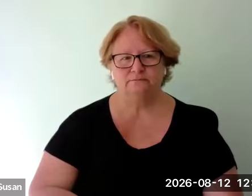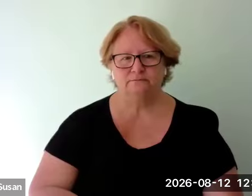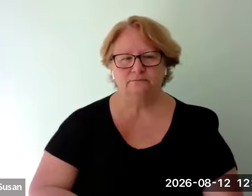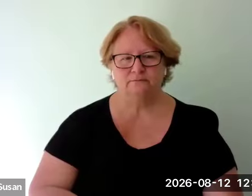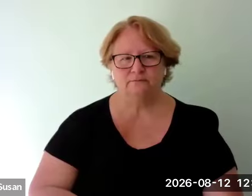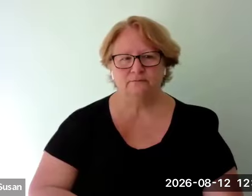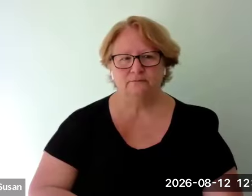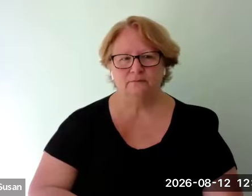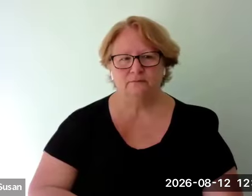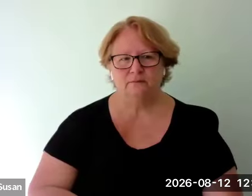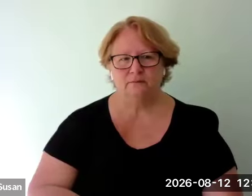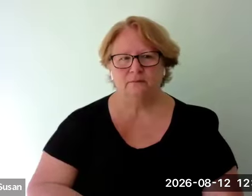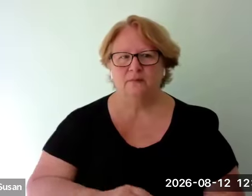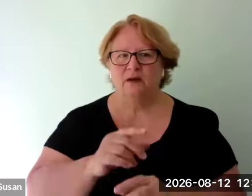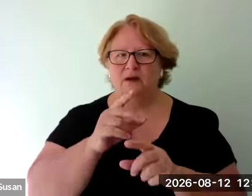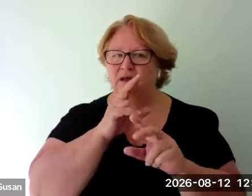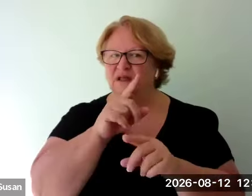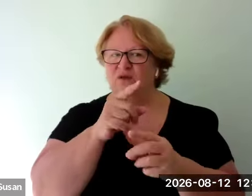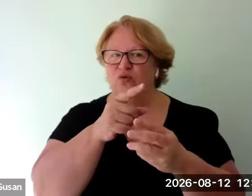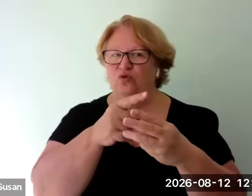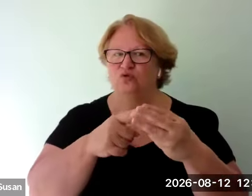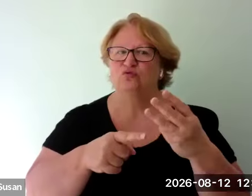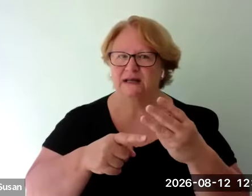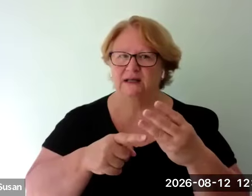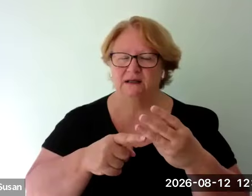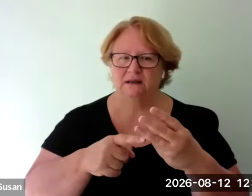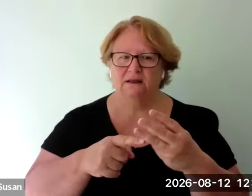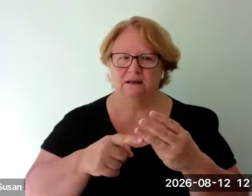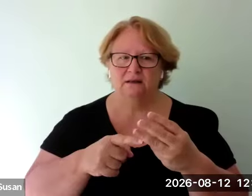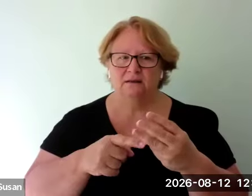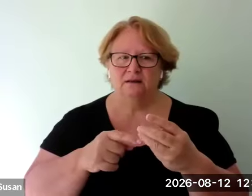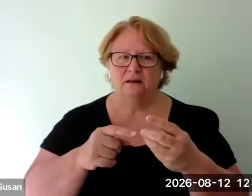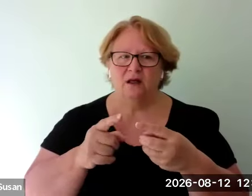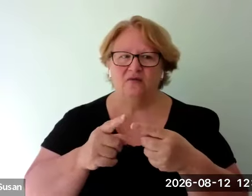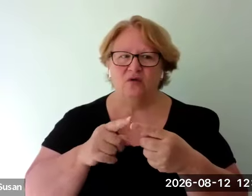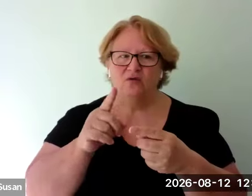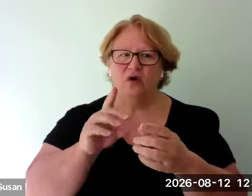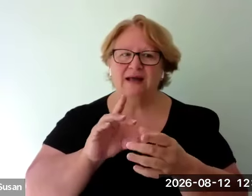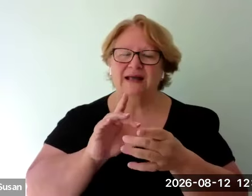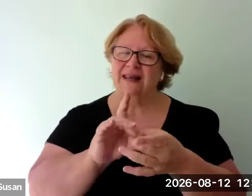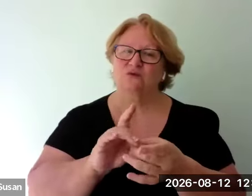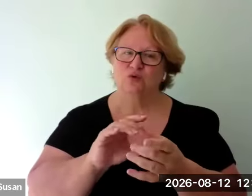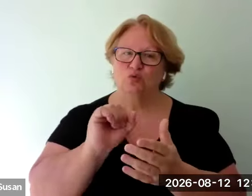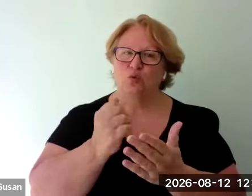also that assessment matrix document which goes into it in